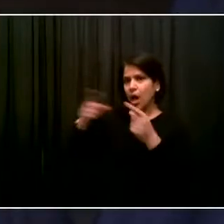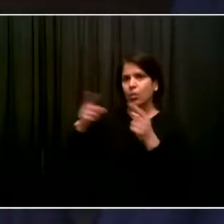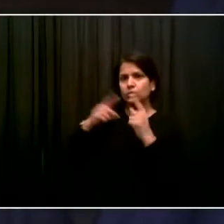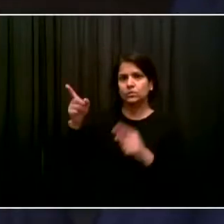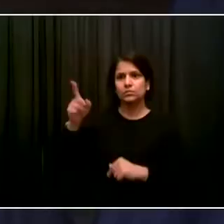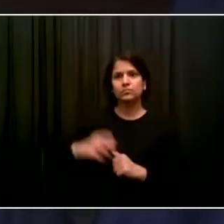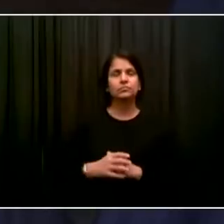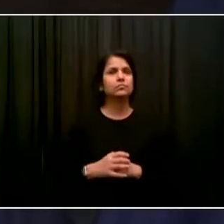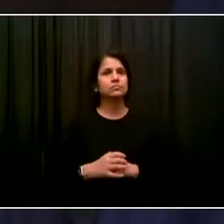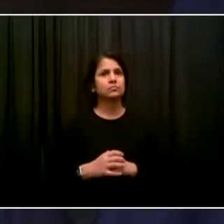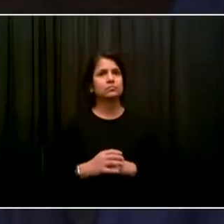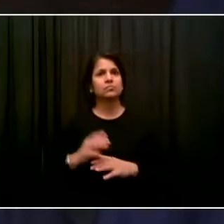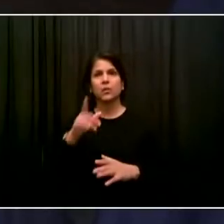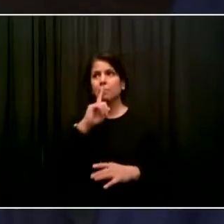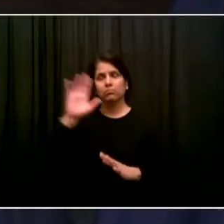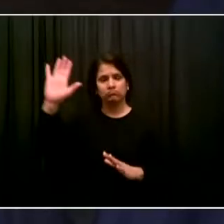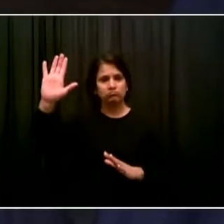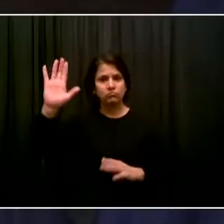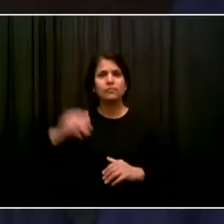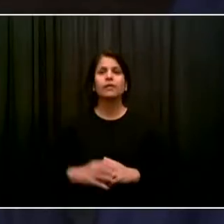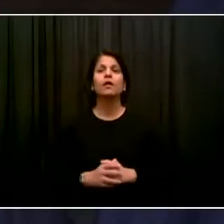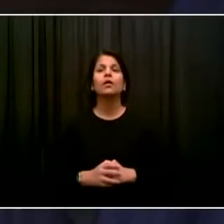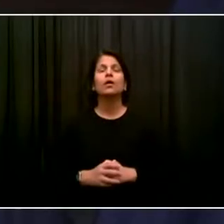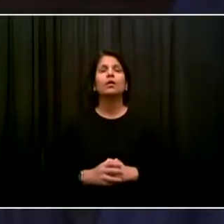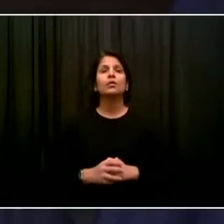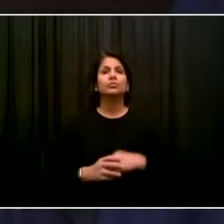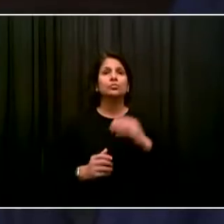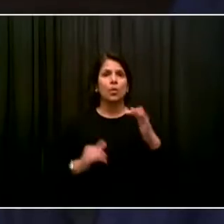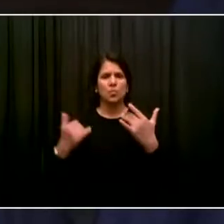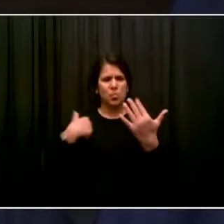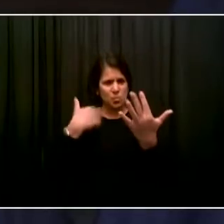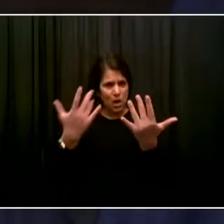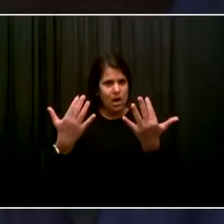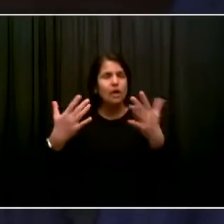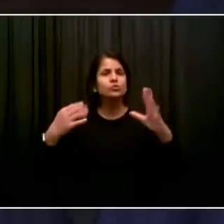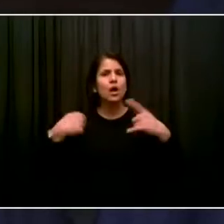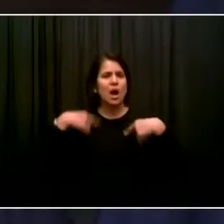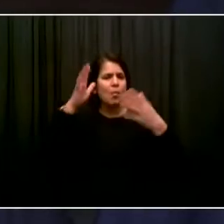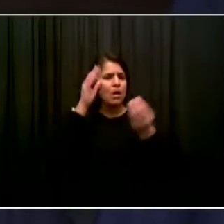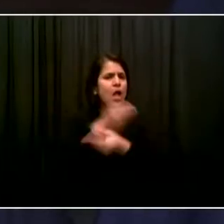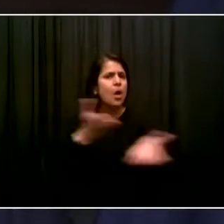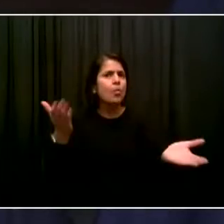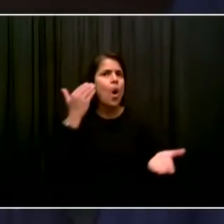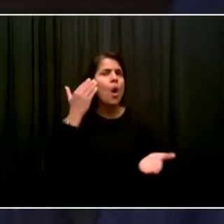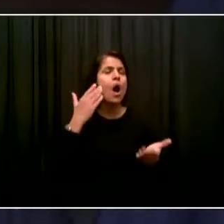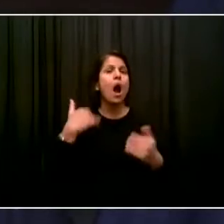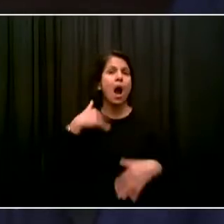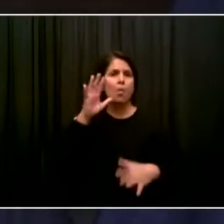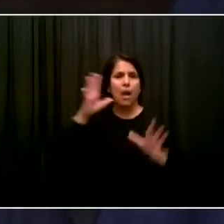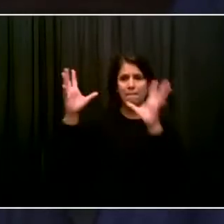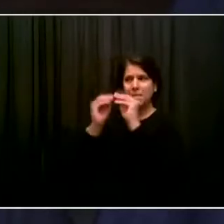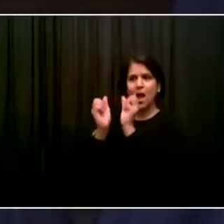EBEN FOR NEW YORK CITY. I THINK WE SHOULD ALLOW HER TO DO HER